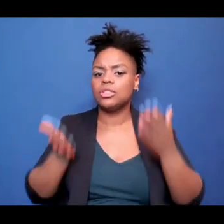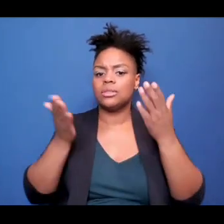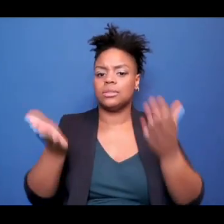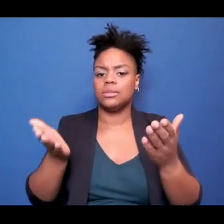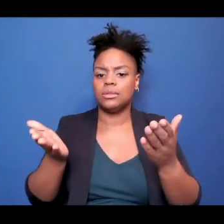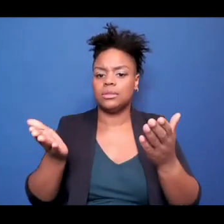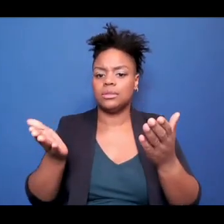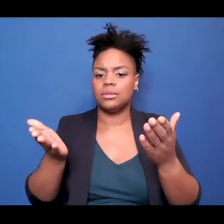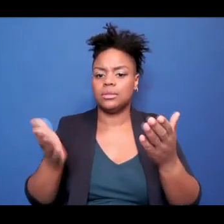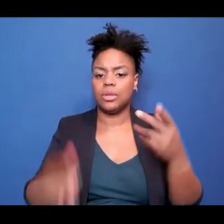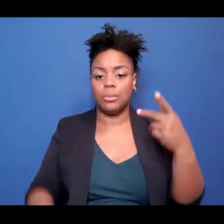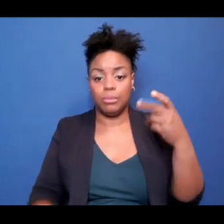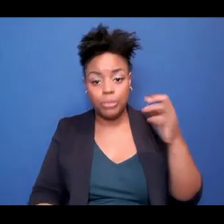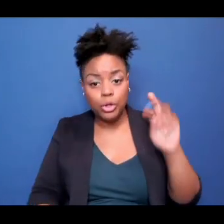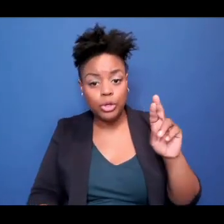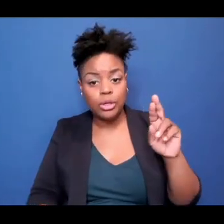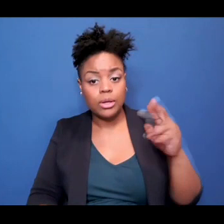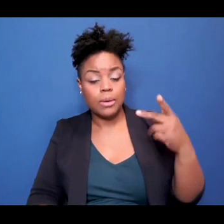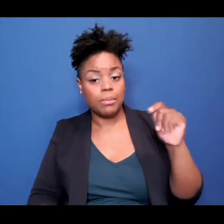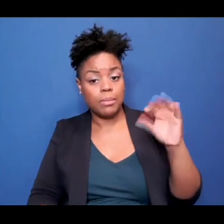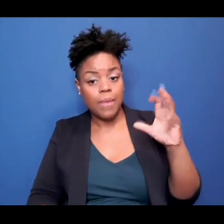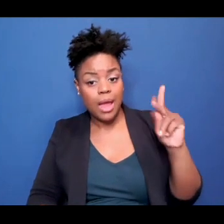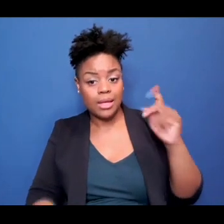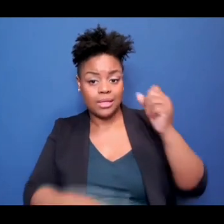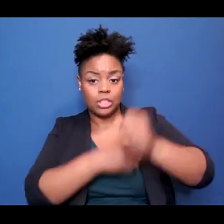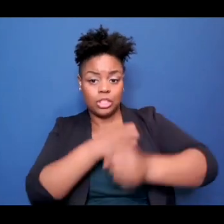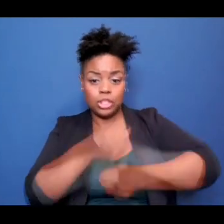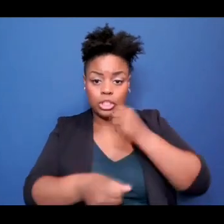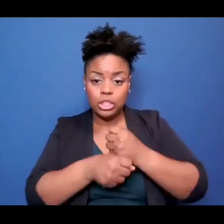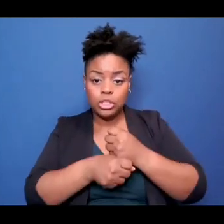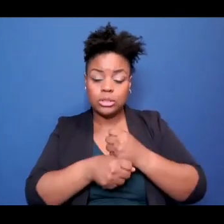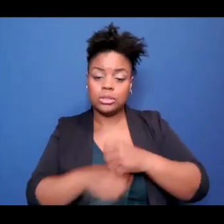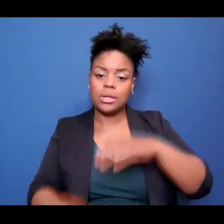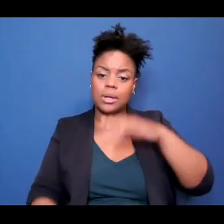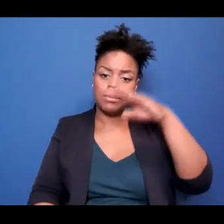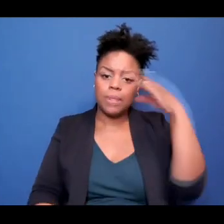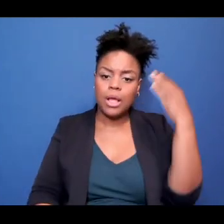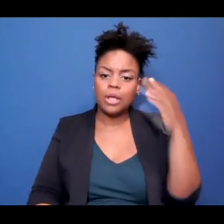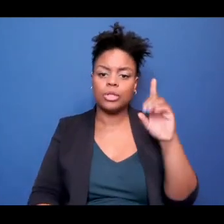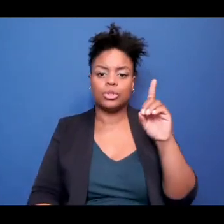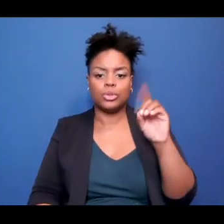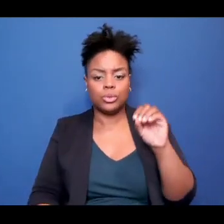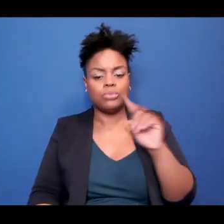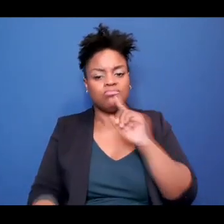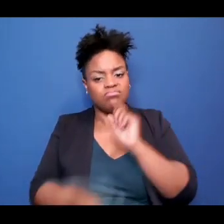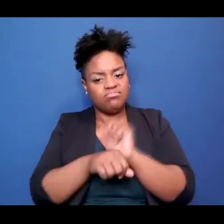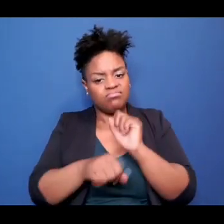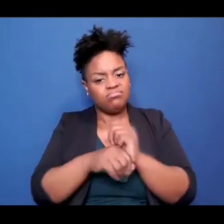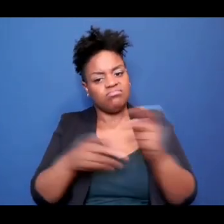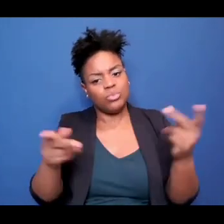SUGGEST THAT PER PACK YEARS, BLACKS DO WORSE THAN WHITES. SOME BELIEVE THIS MAY BE DUE,